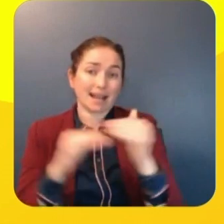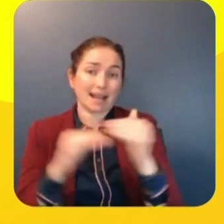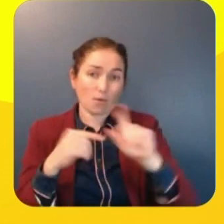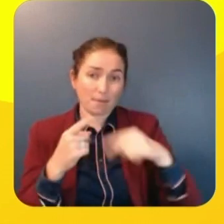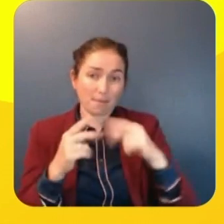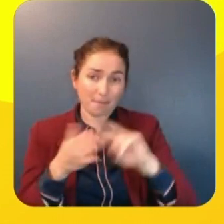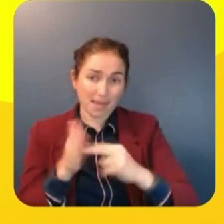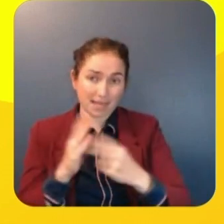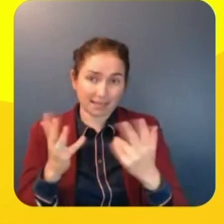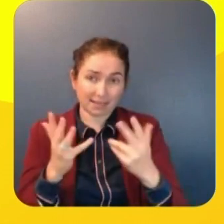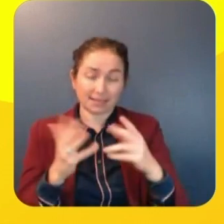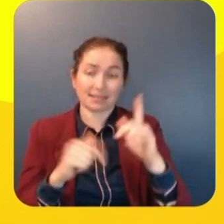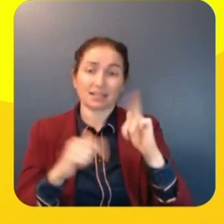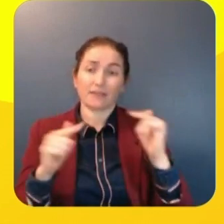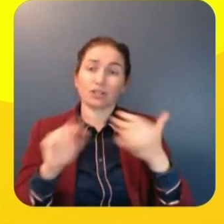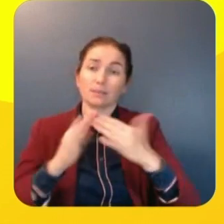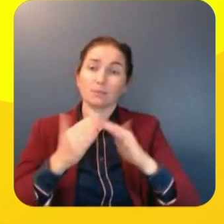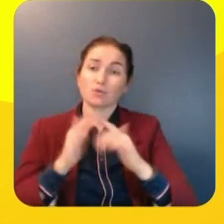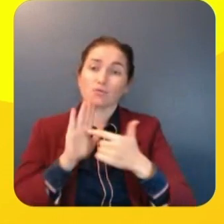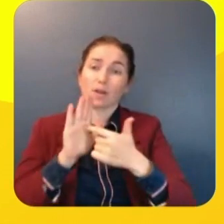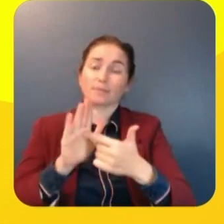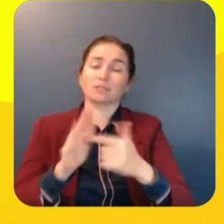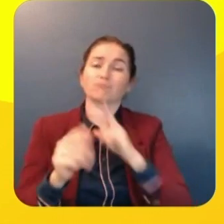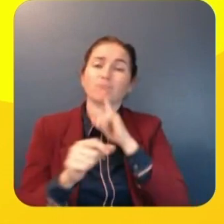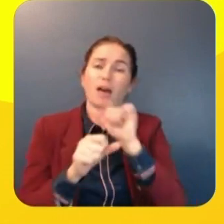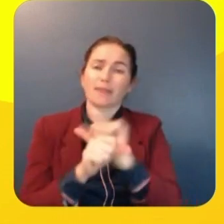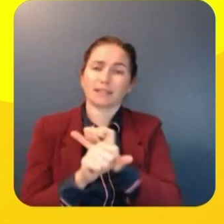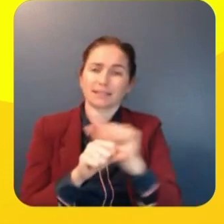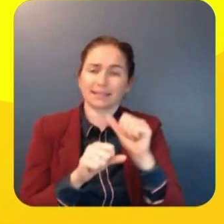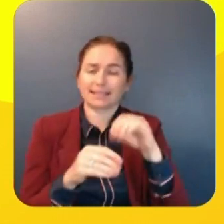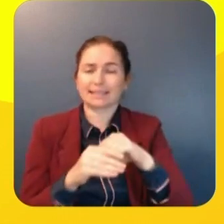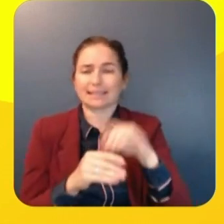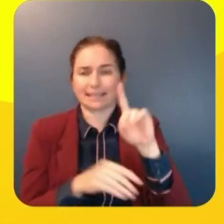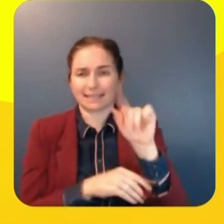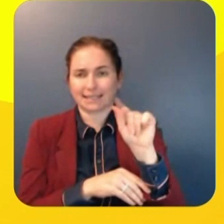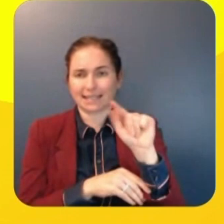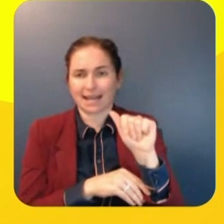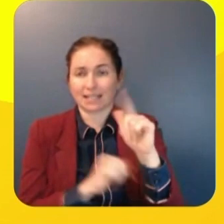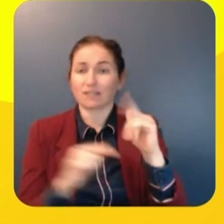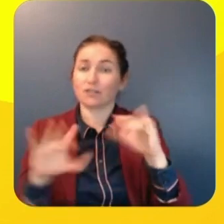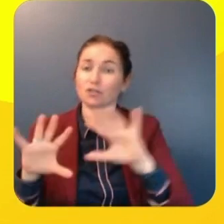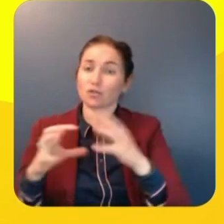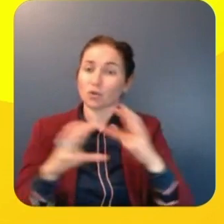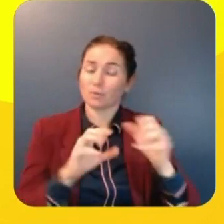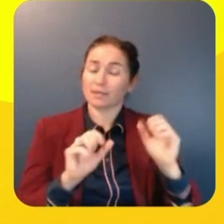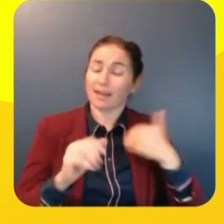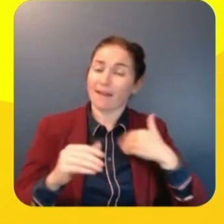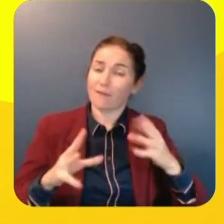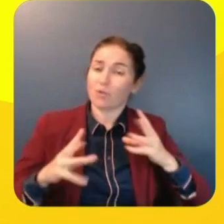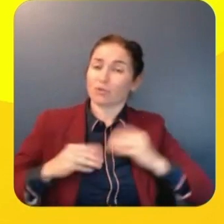are represented authentically in data, that diverse groups have ownership over the data, meaning it doesn't just go into a void,